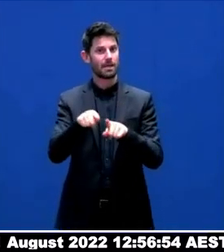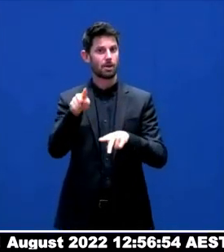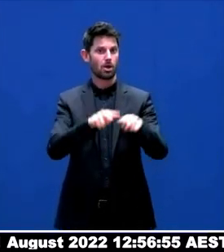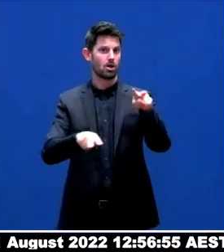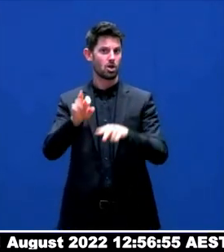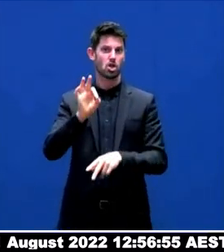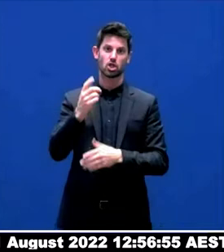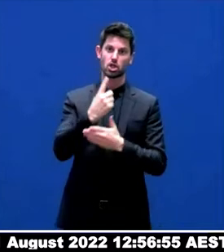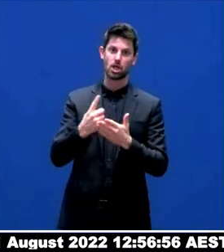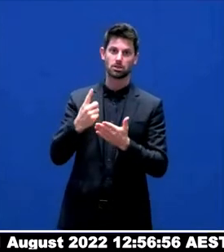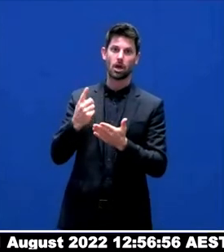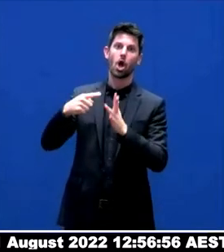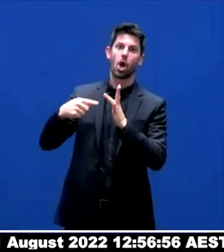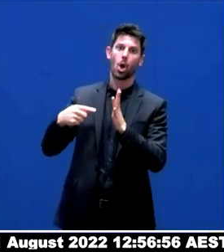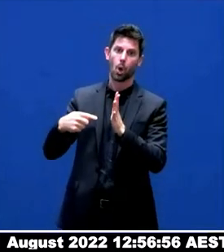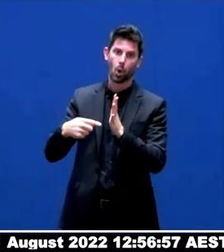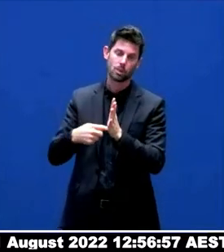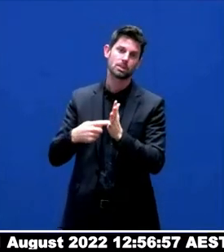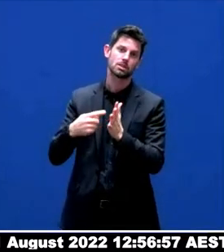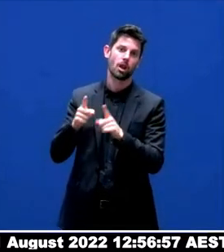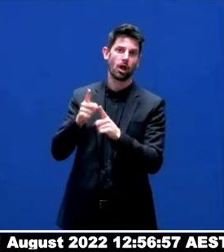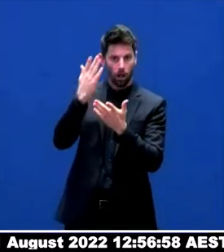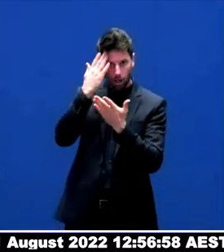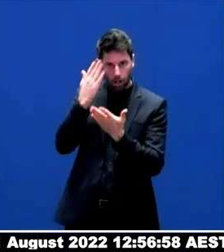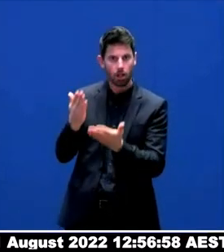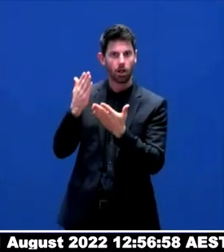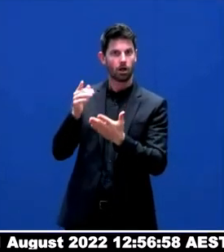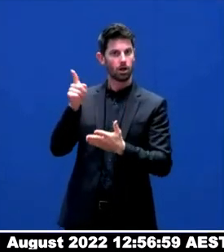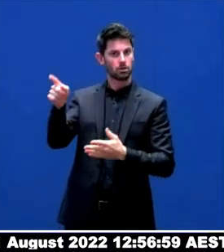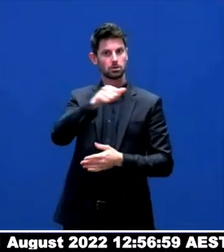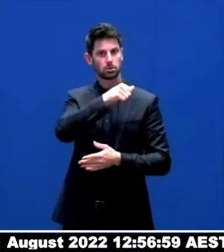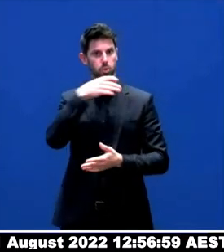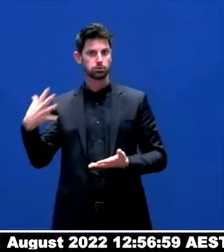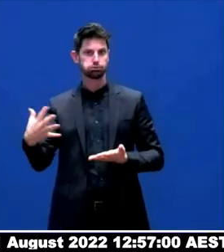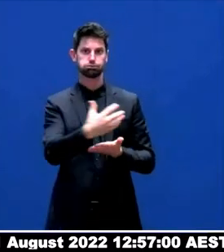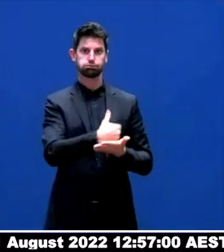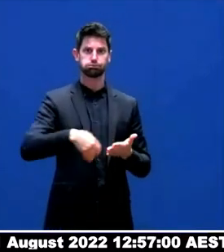else, with OTs being given a monopoly on this kind of assessment. I've got nothing against OTs, I should say.